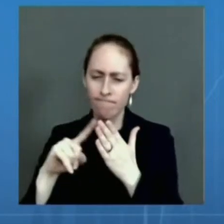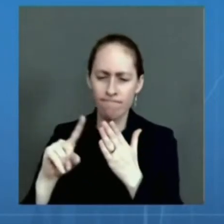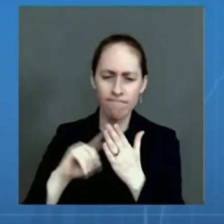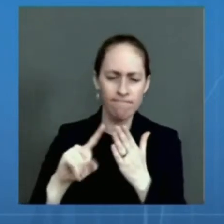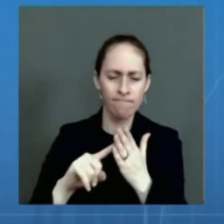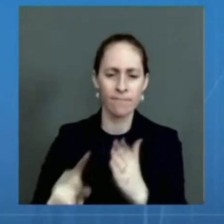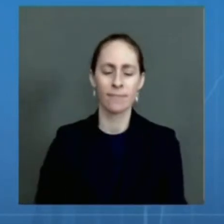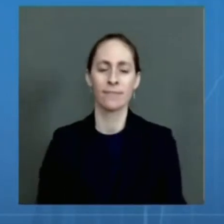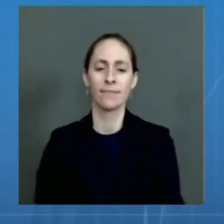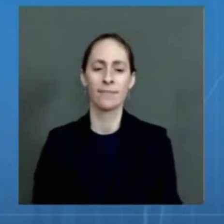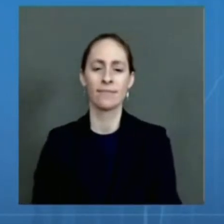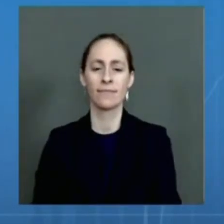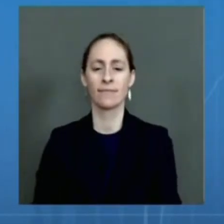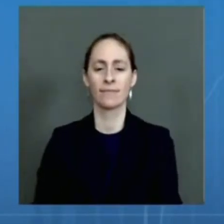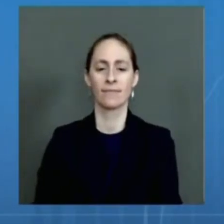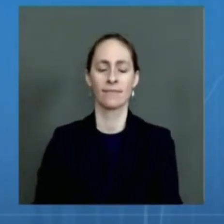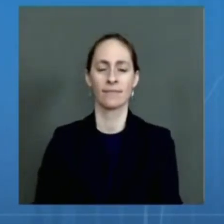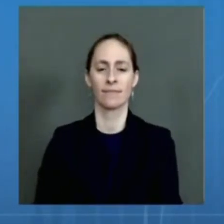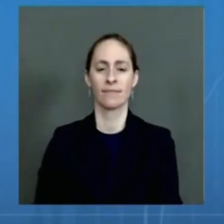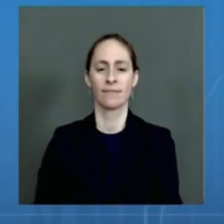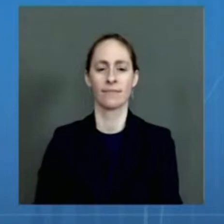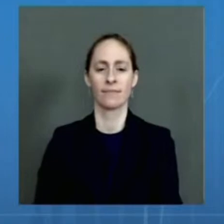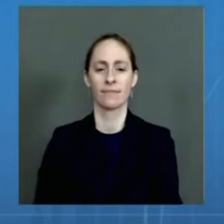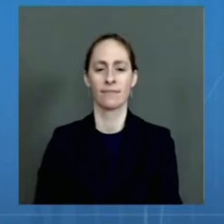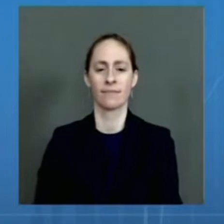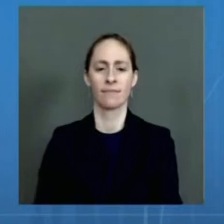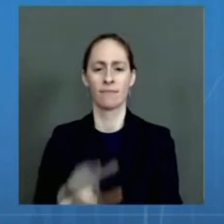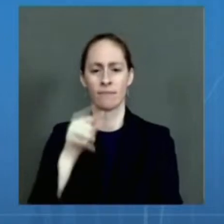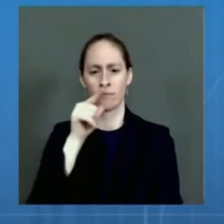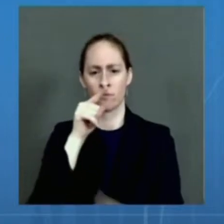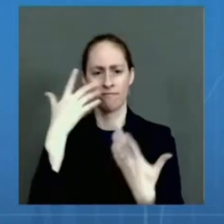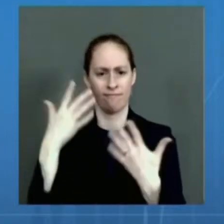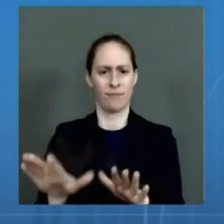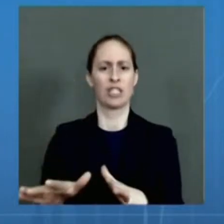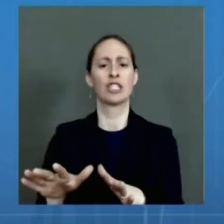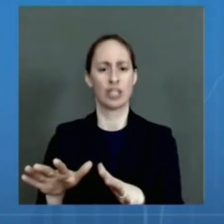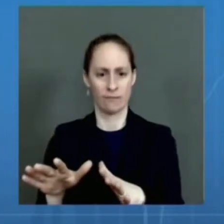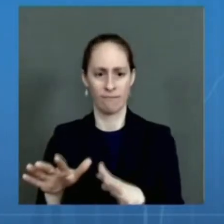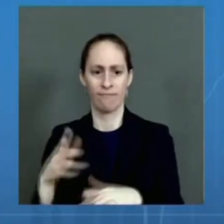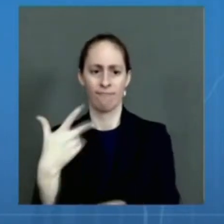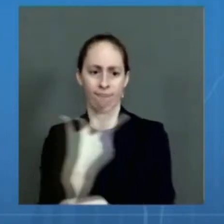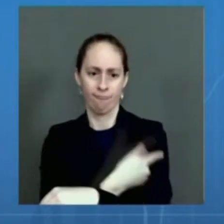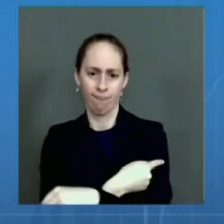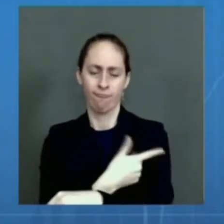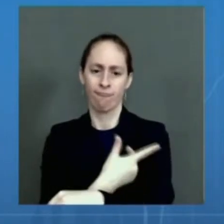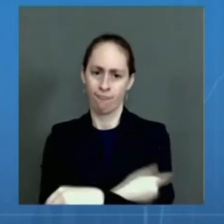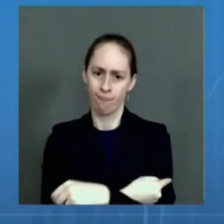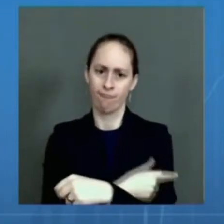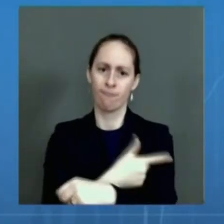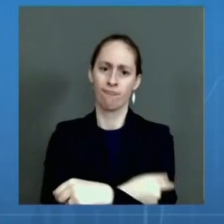RECEIVED THE BOOSTER FIVE MONTHS AFTER THE SECOND DOSE OF